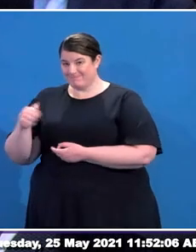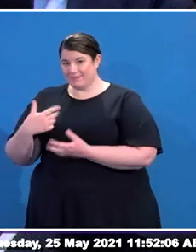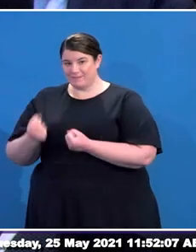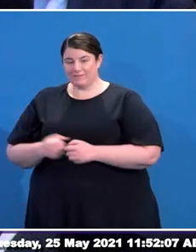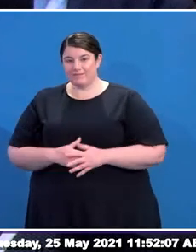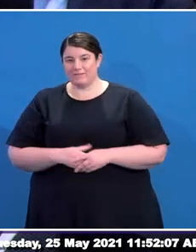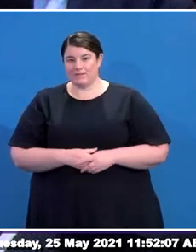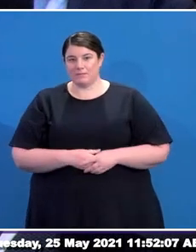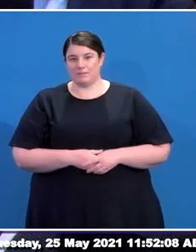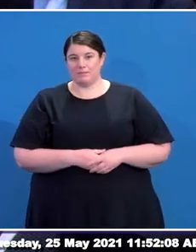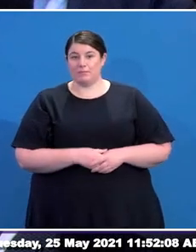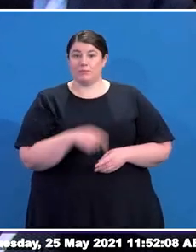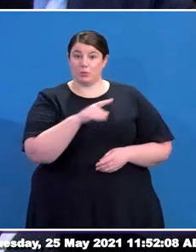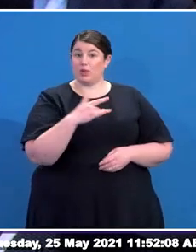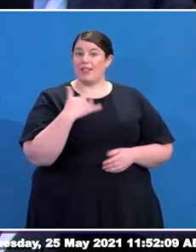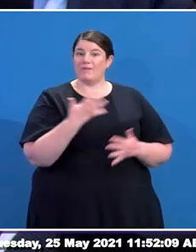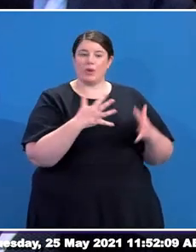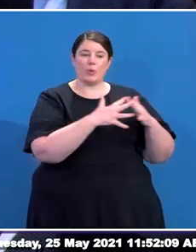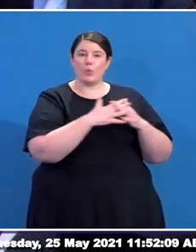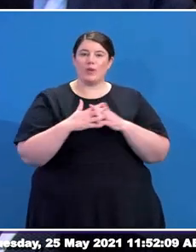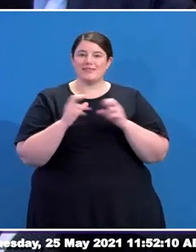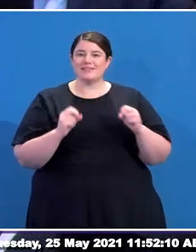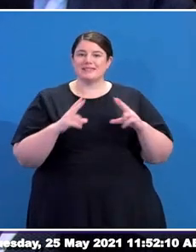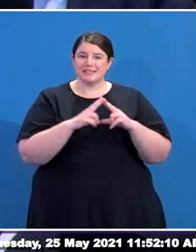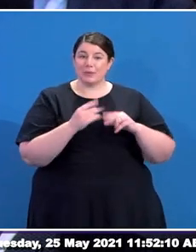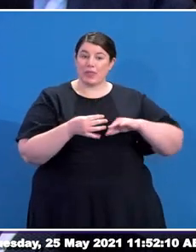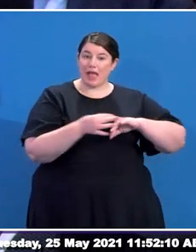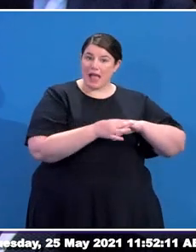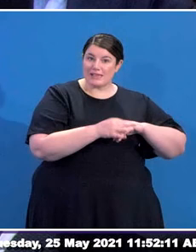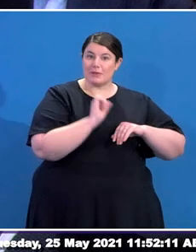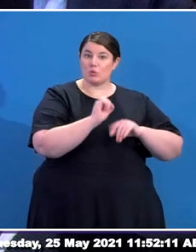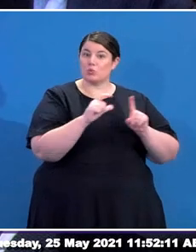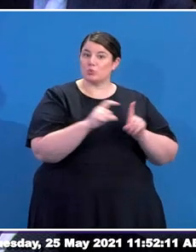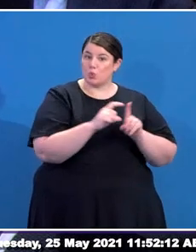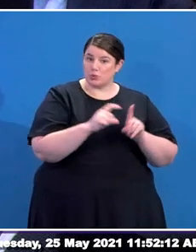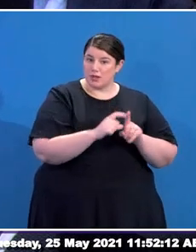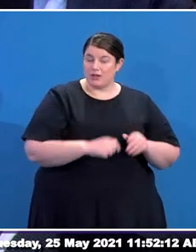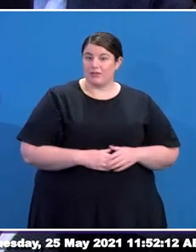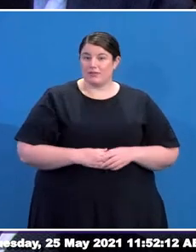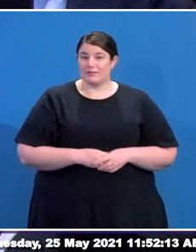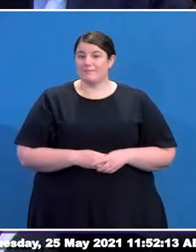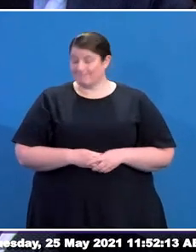And you live in Western Sydney with your husband and your daughter? Yes.